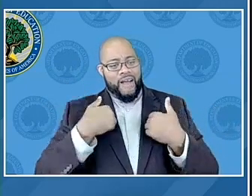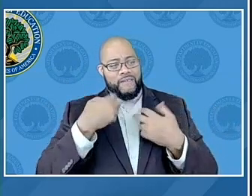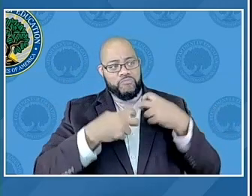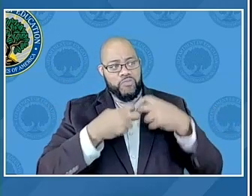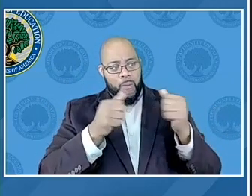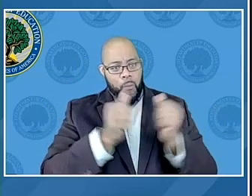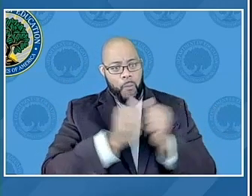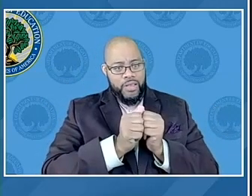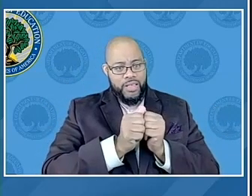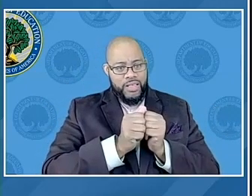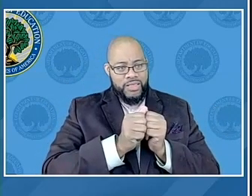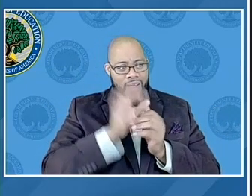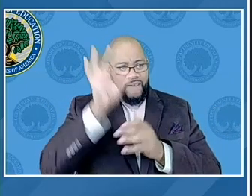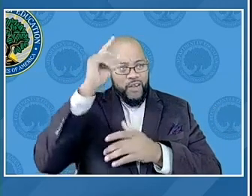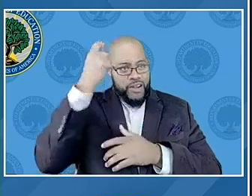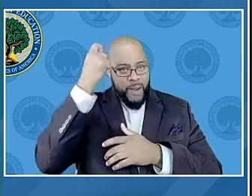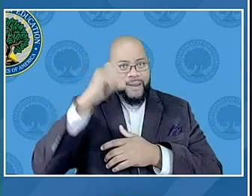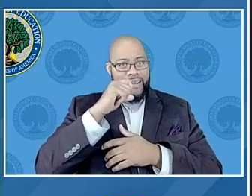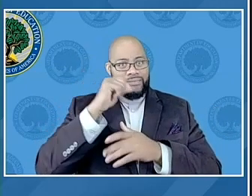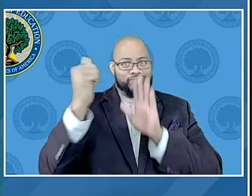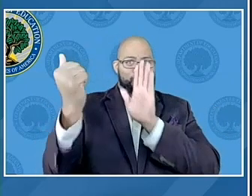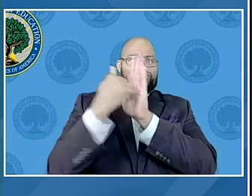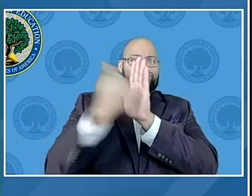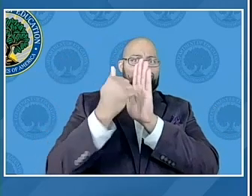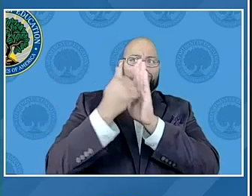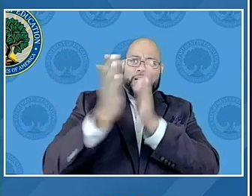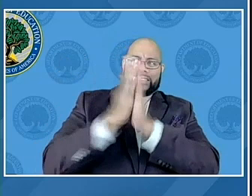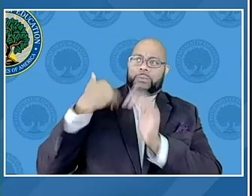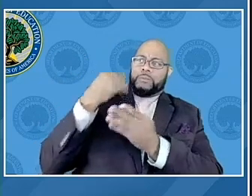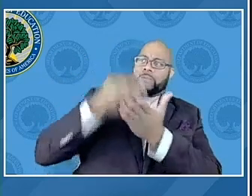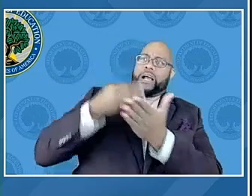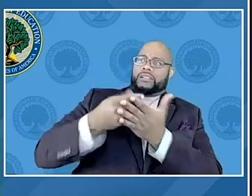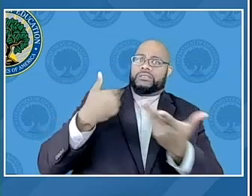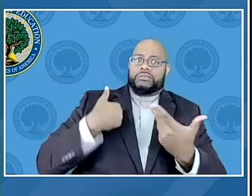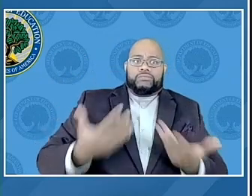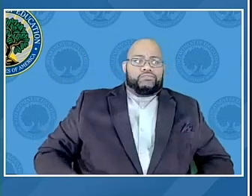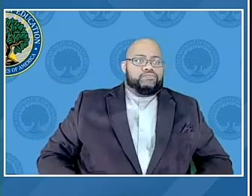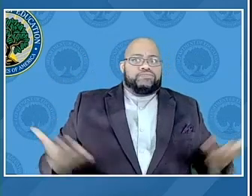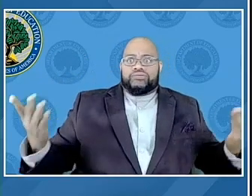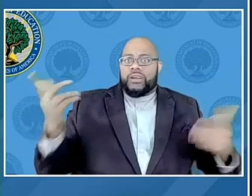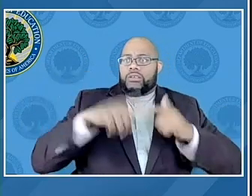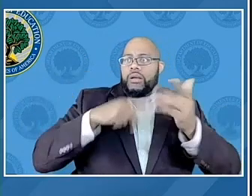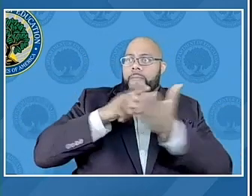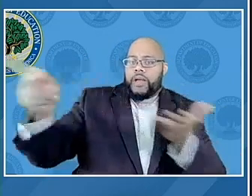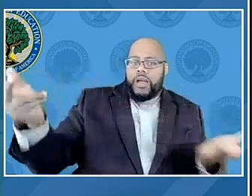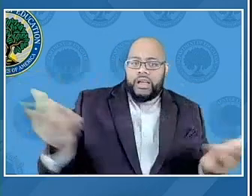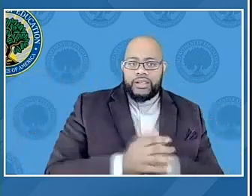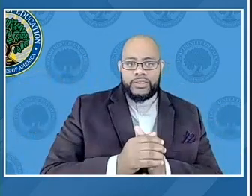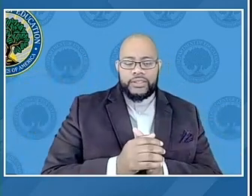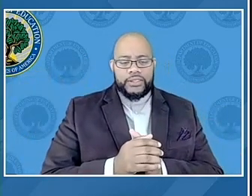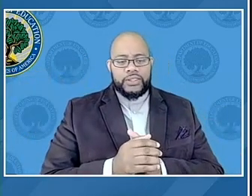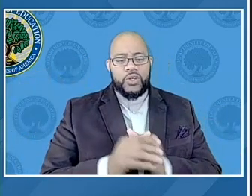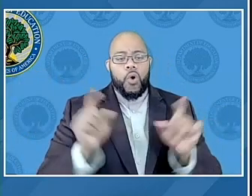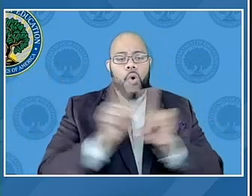Federal Government knocking on my door asking for all that money, and I have no way to pay it? It also seems illogical to me, considering